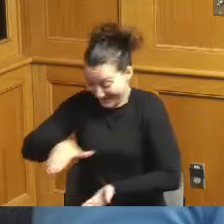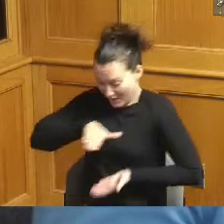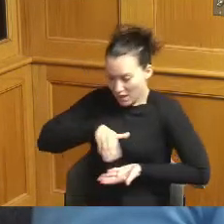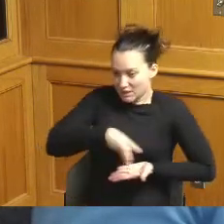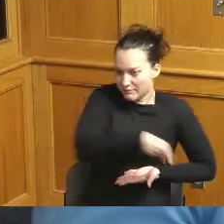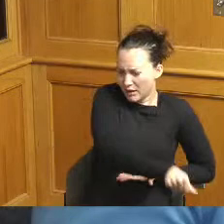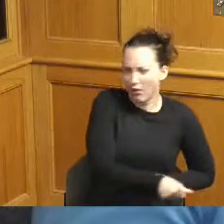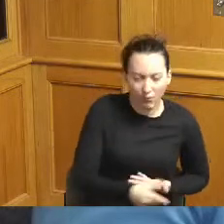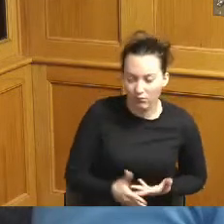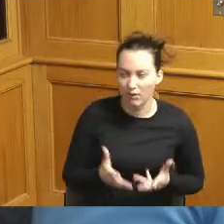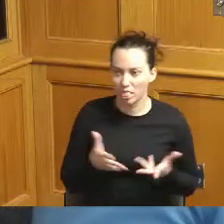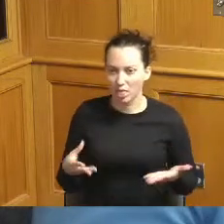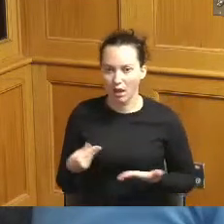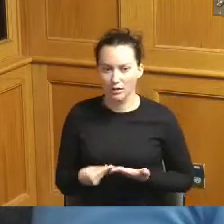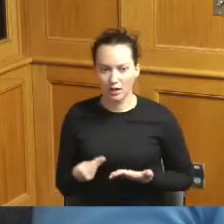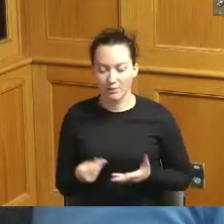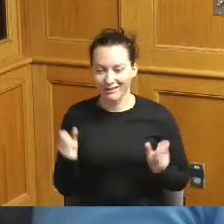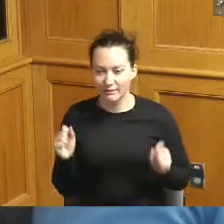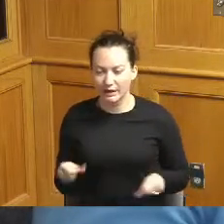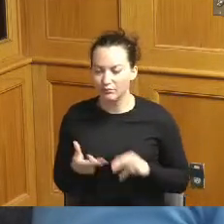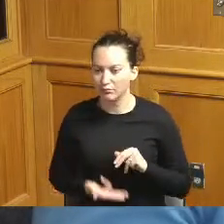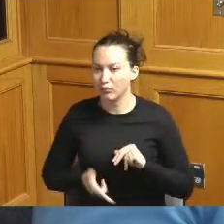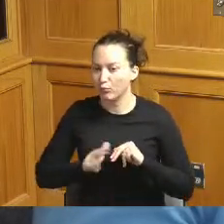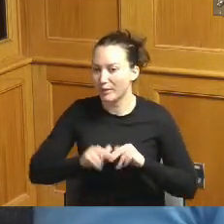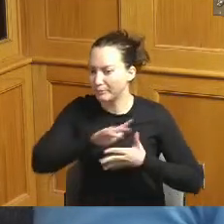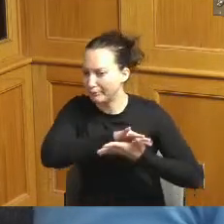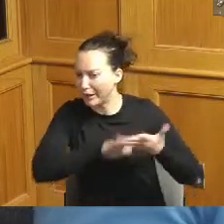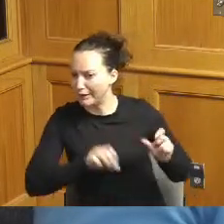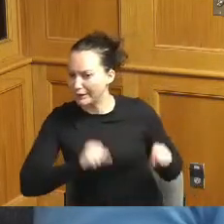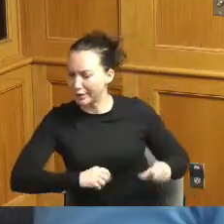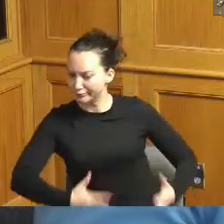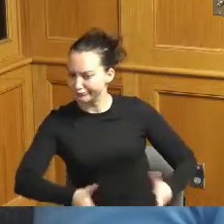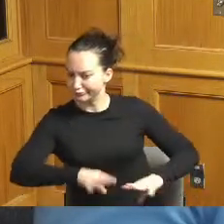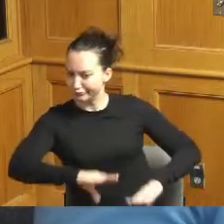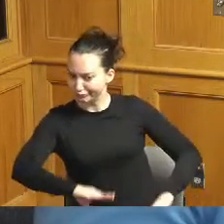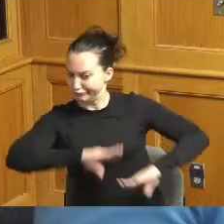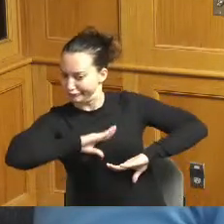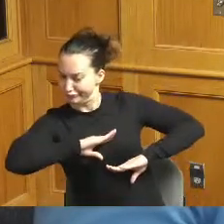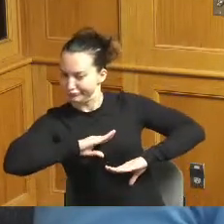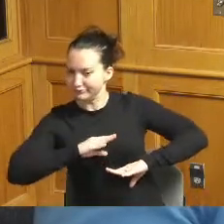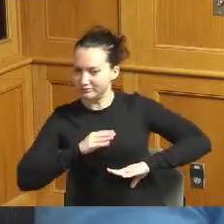lot of money and we still can do these increased things you're saying without even touching the